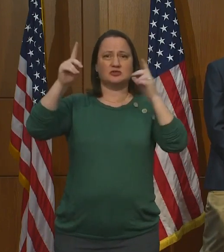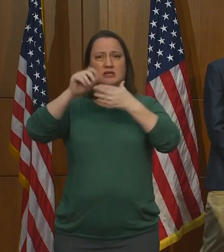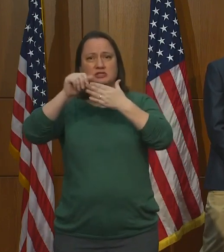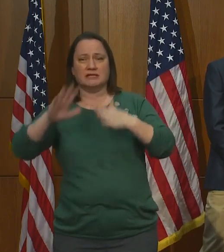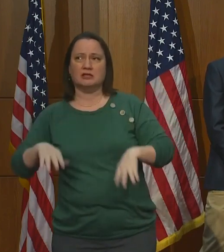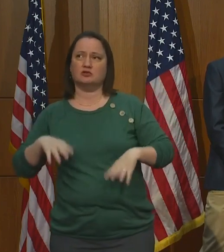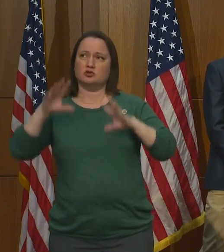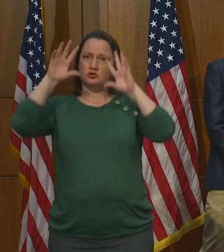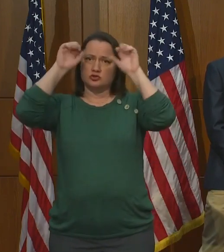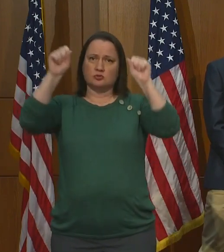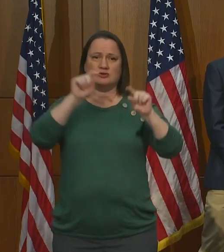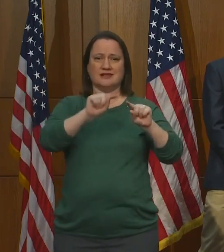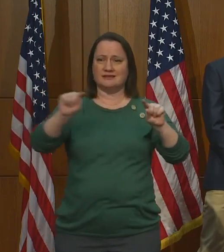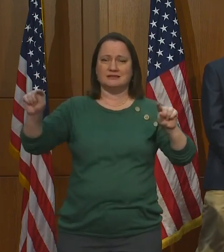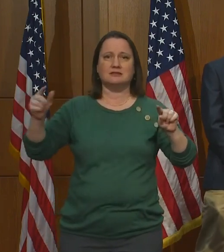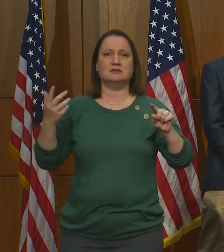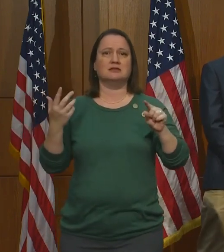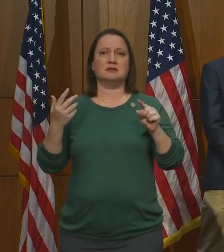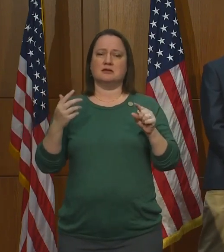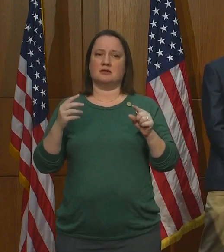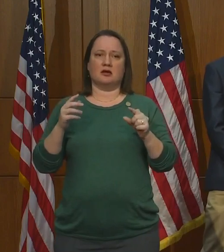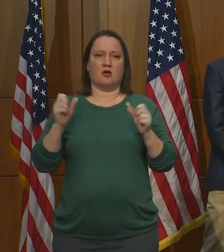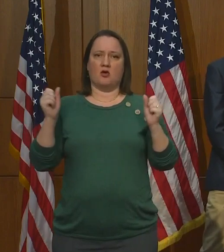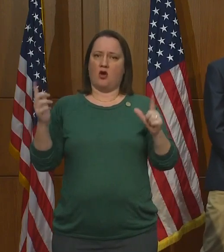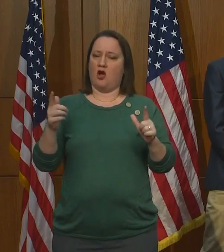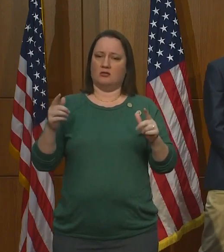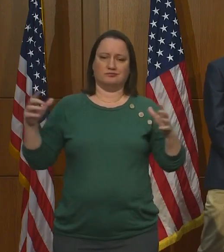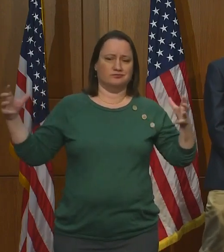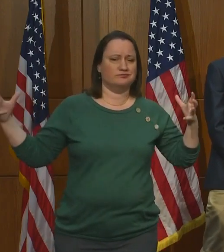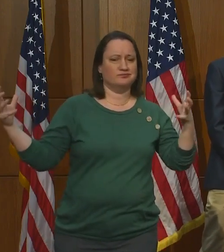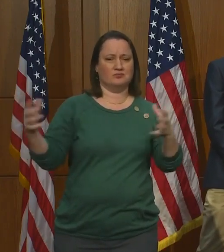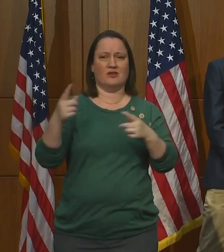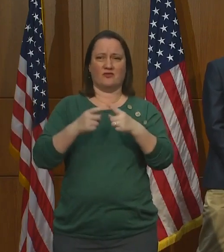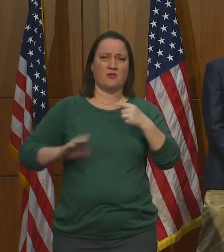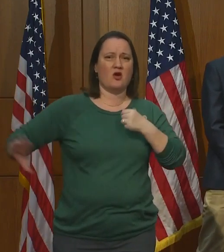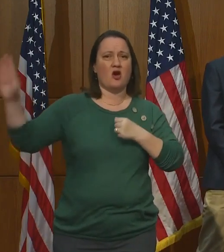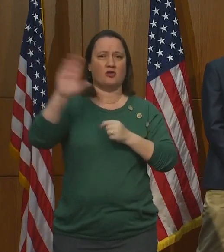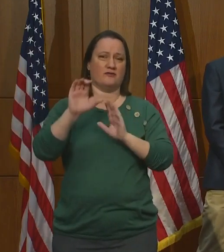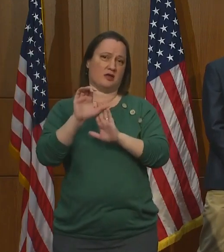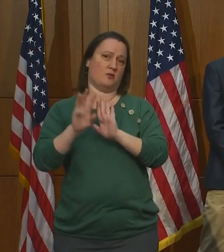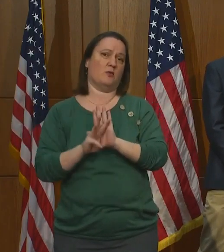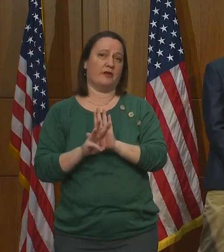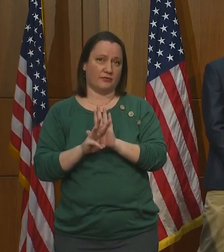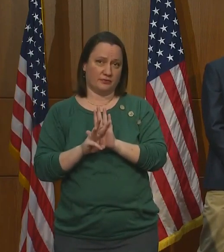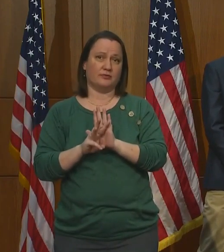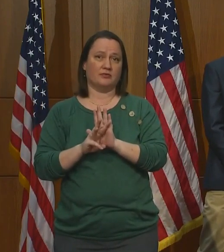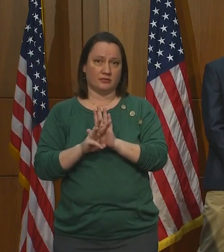PRINCIPAL PARENTS. EDUC